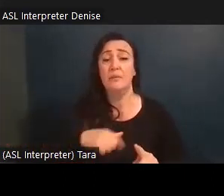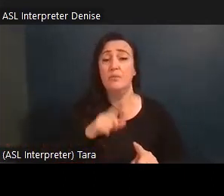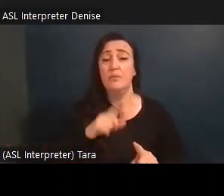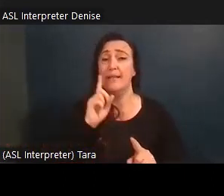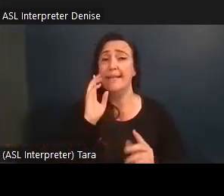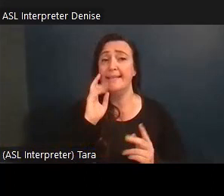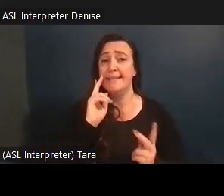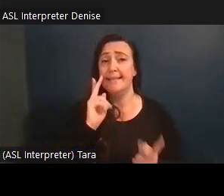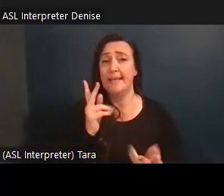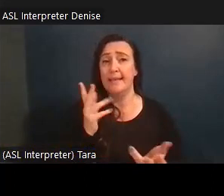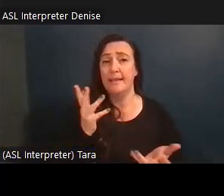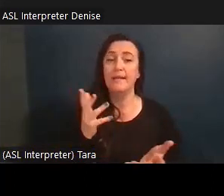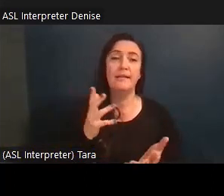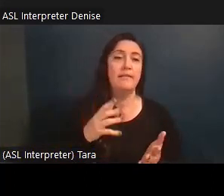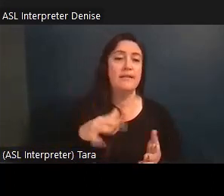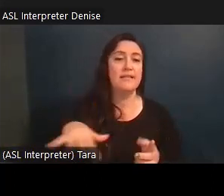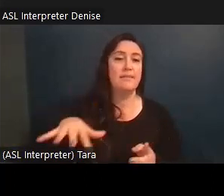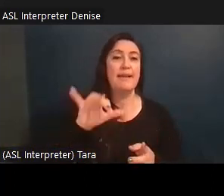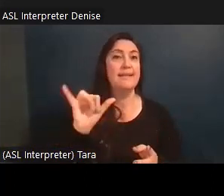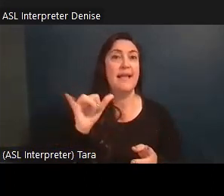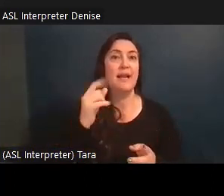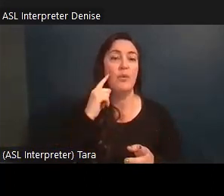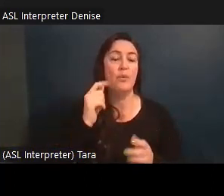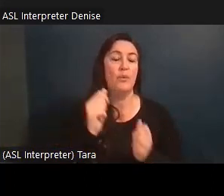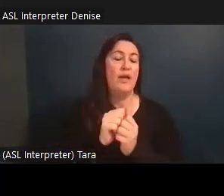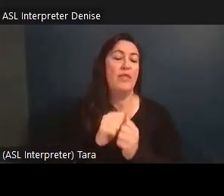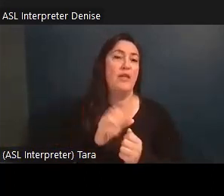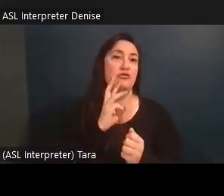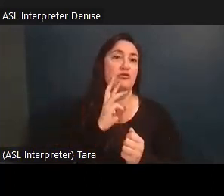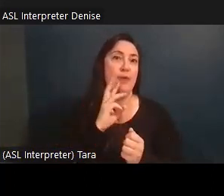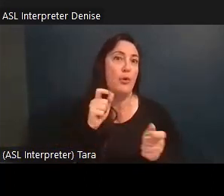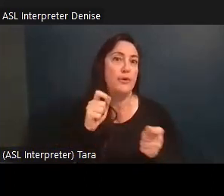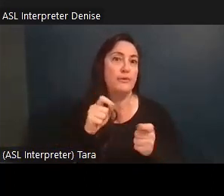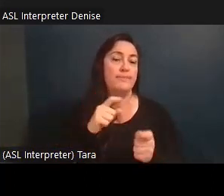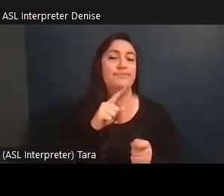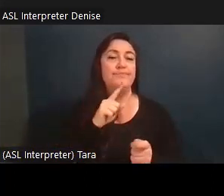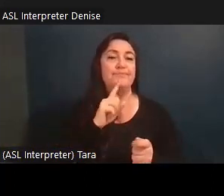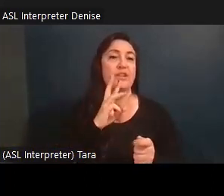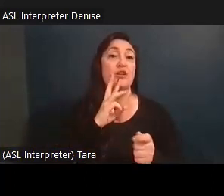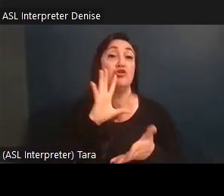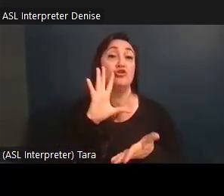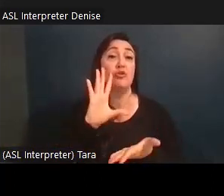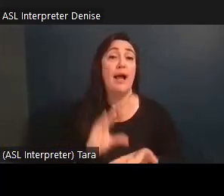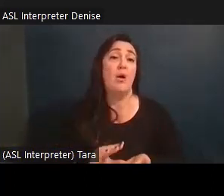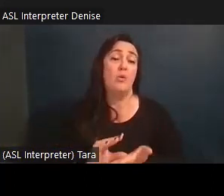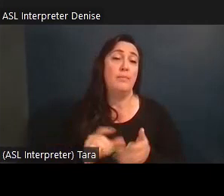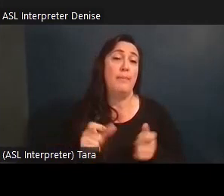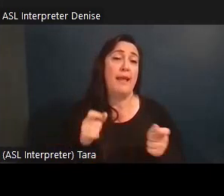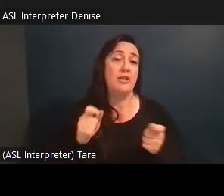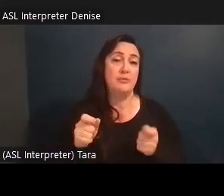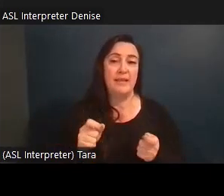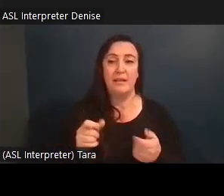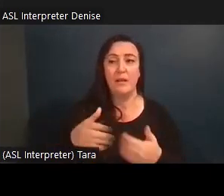with drought management, what producers have been doing may not really fit the climate of the future, but what the